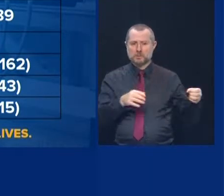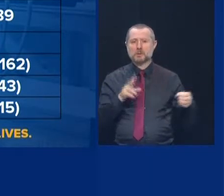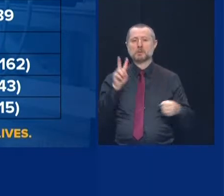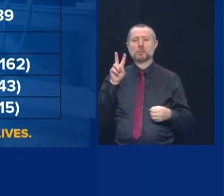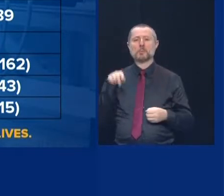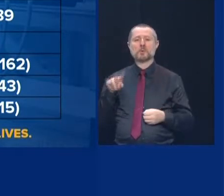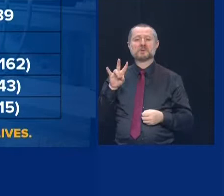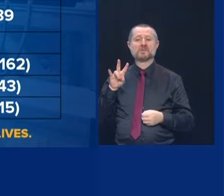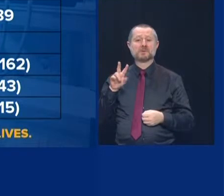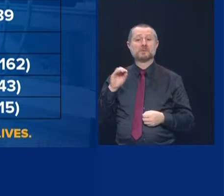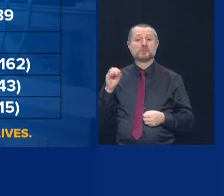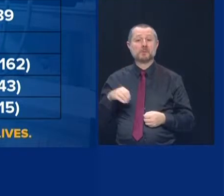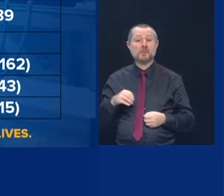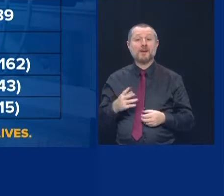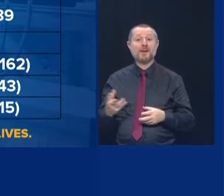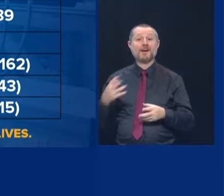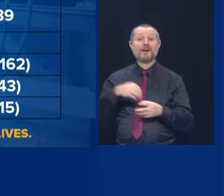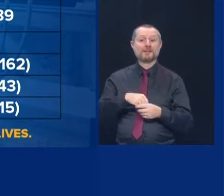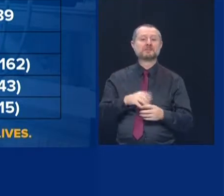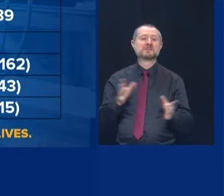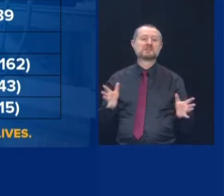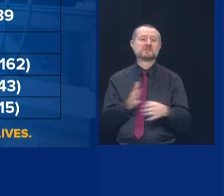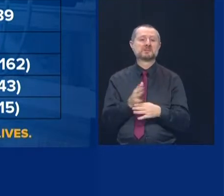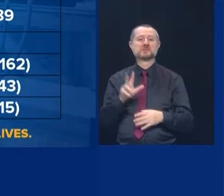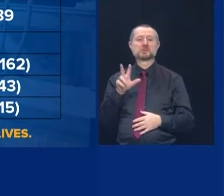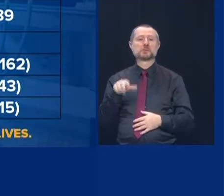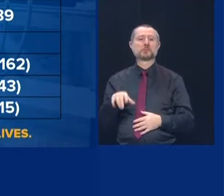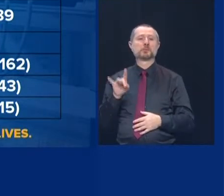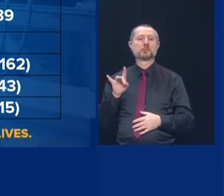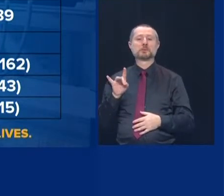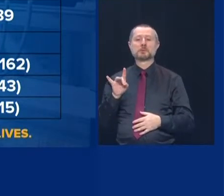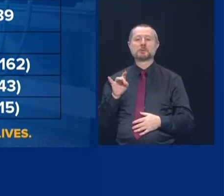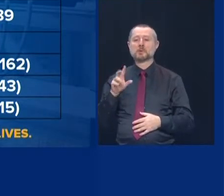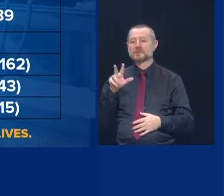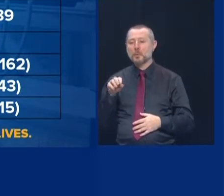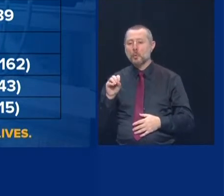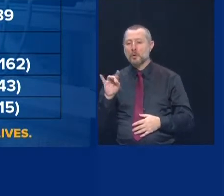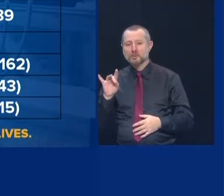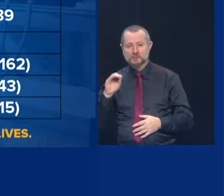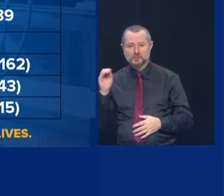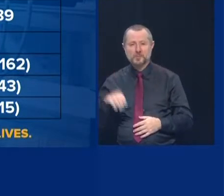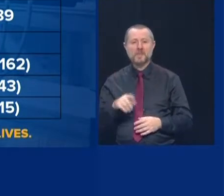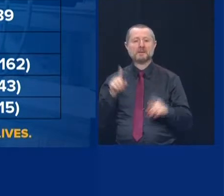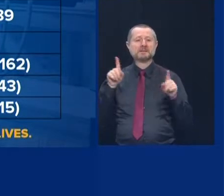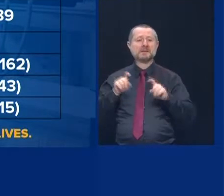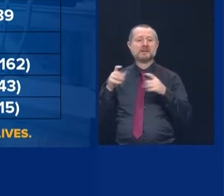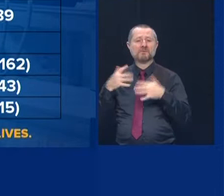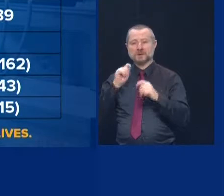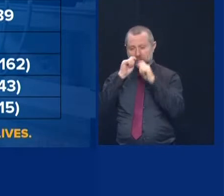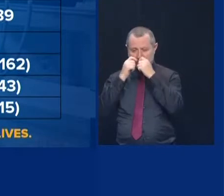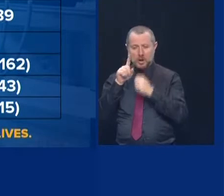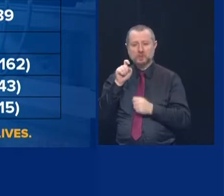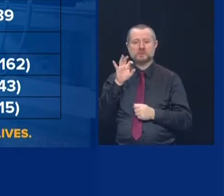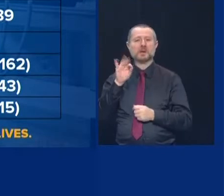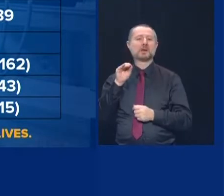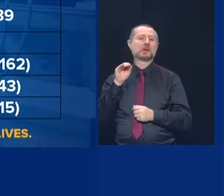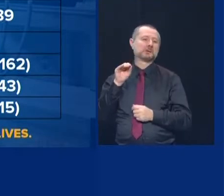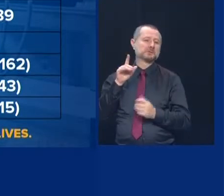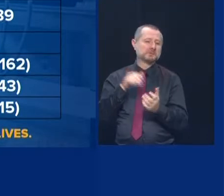THE MICROCLUSTER AREAS, 4.4. MICROCLUSTERS 2.7. WITH THE MICROCLUSTERS 3.8.